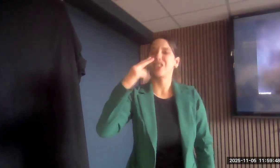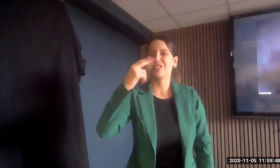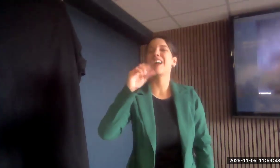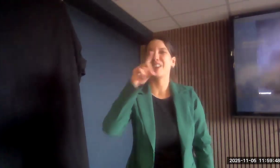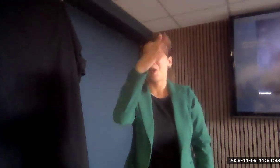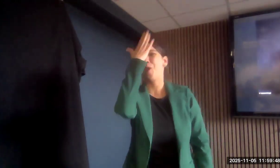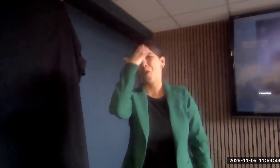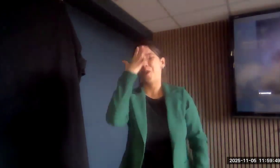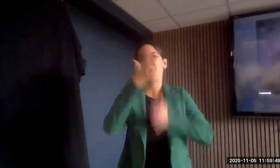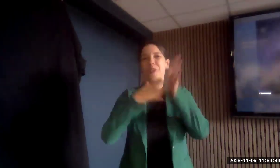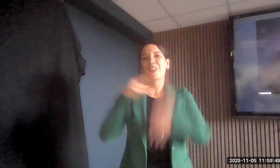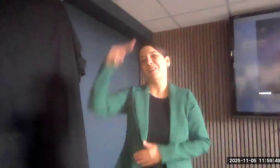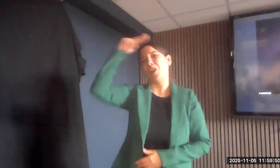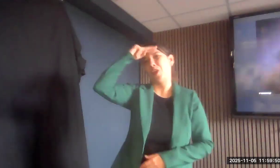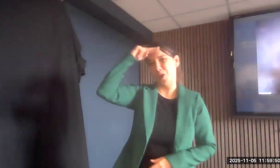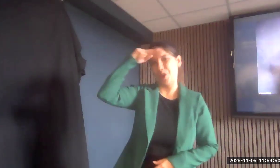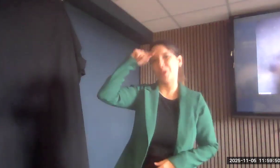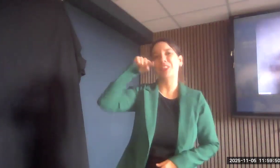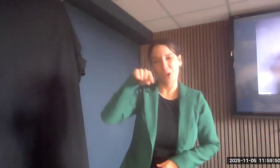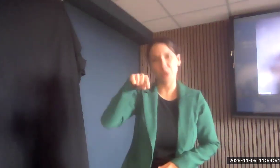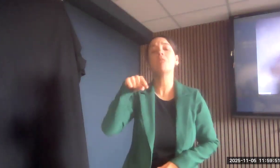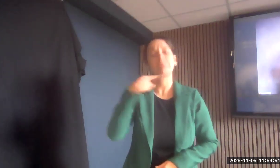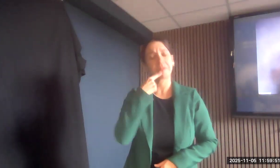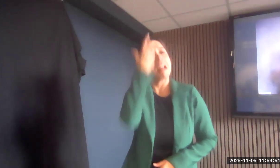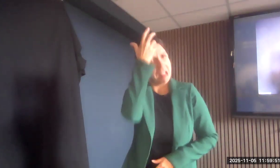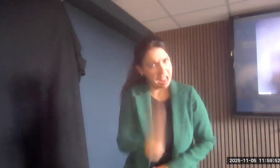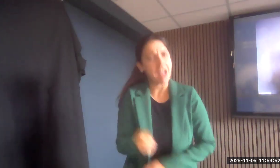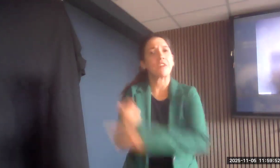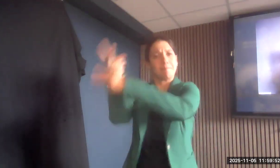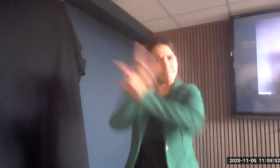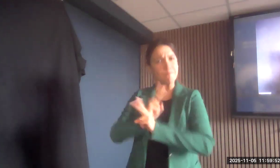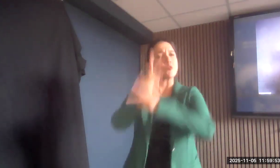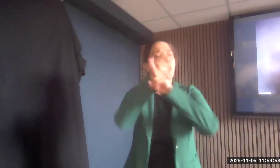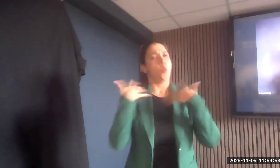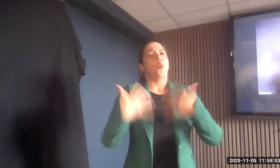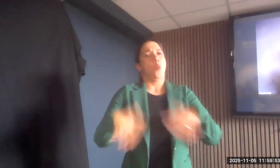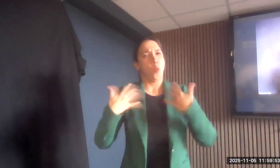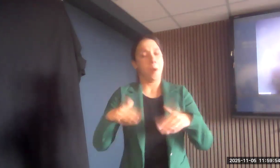who I think you'll be familiar with, Marta, has done some research into this.